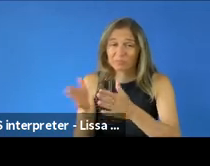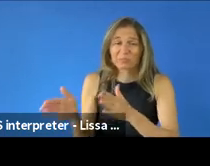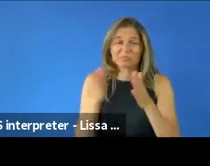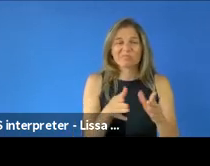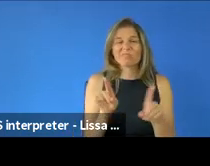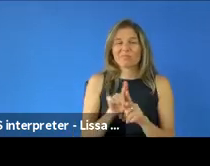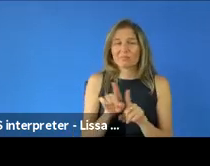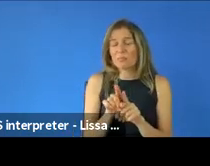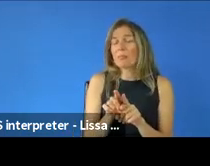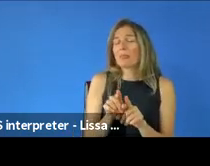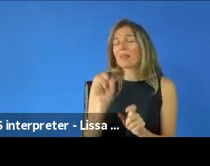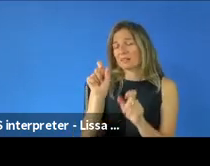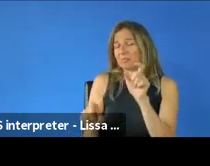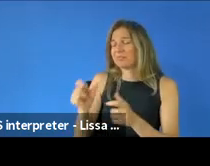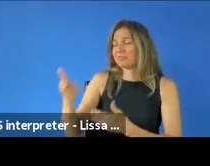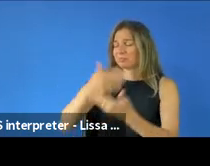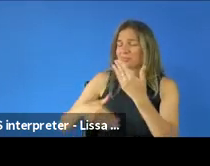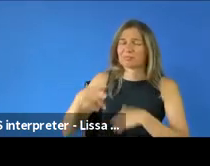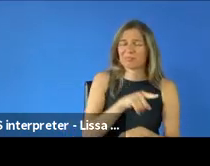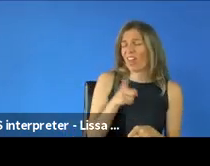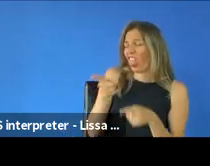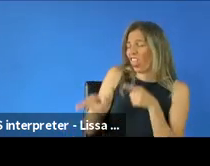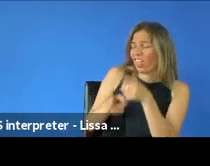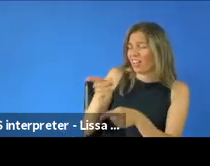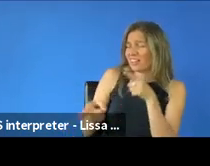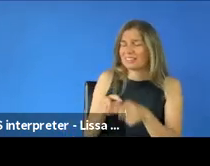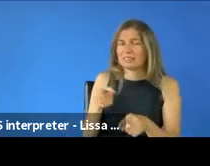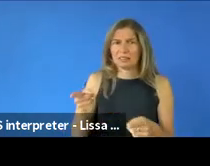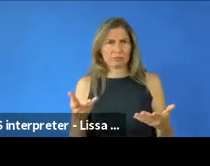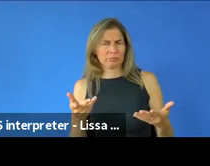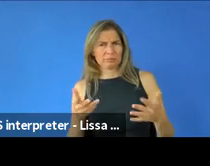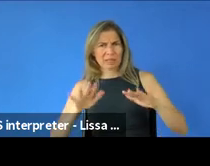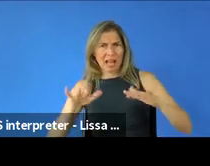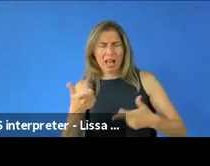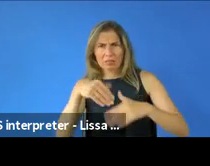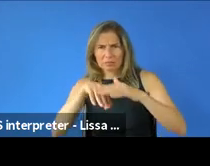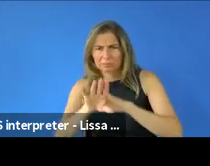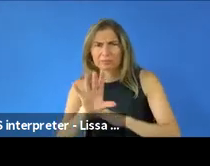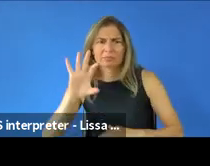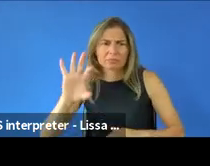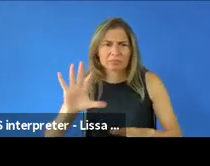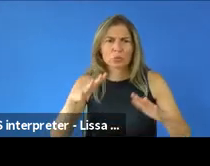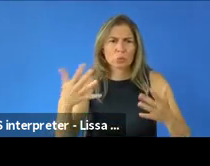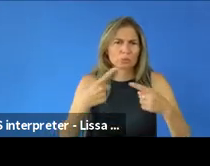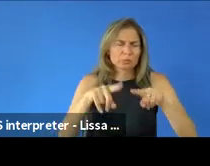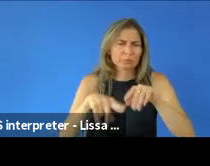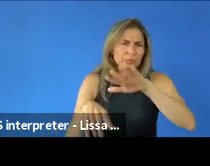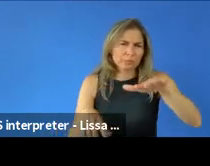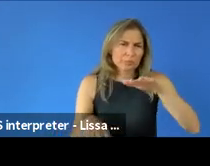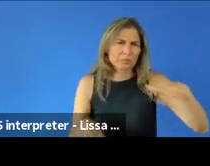supports to menstrual hygiene. Some of the girls from our project share they were bullied because of their disability